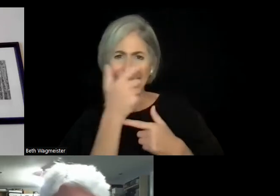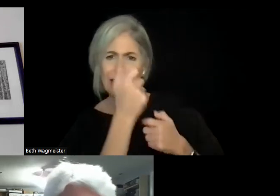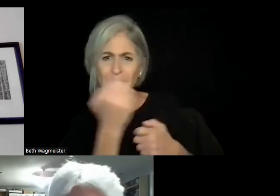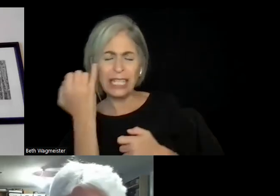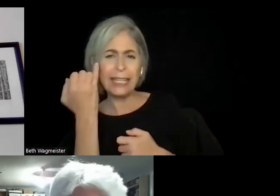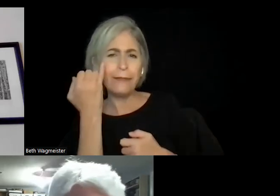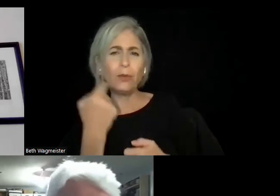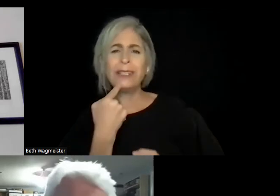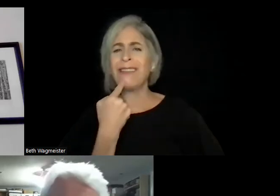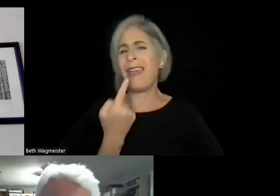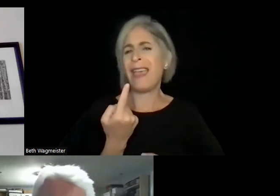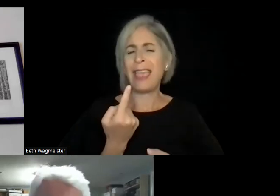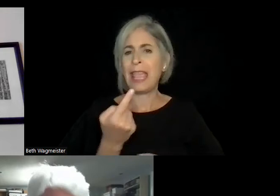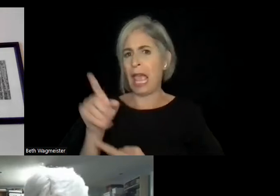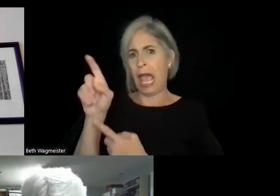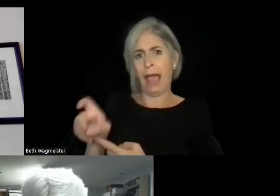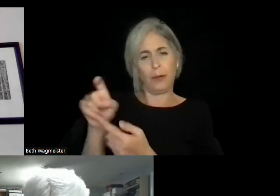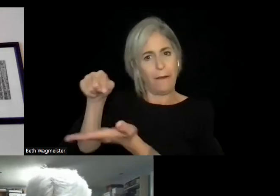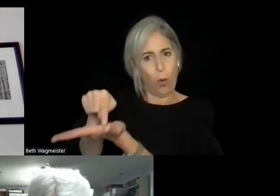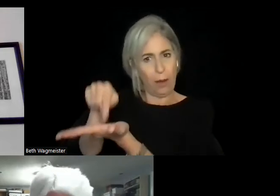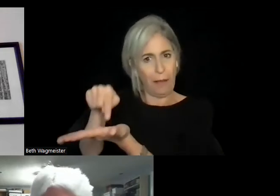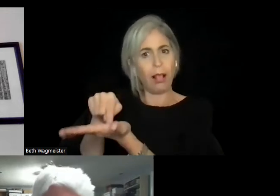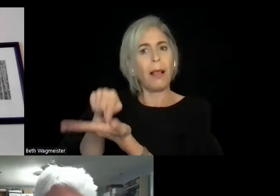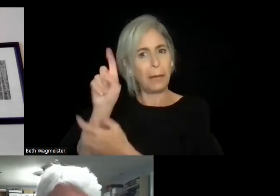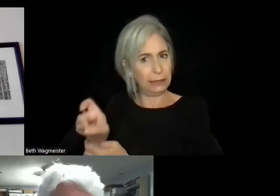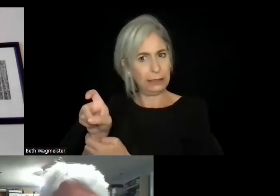that's how the system works, that's how the brain work